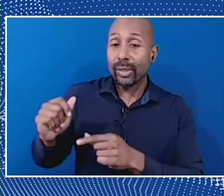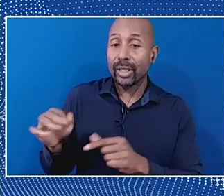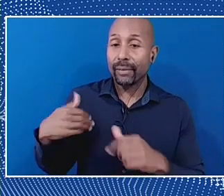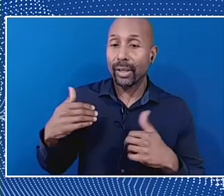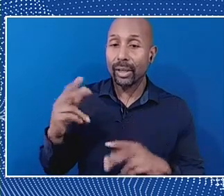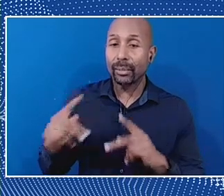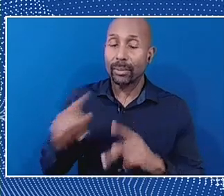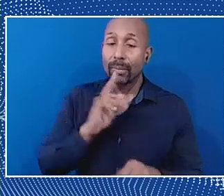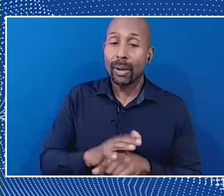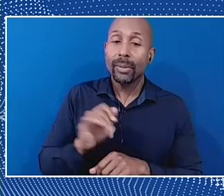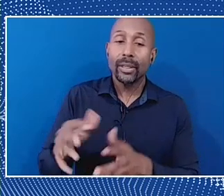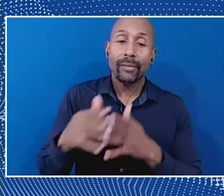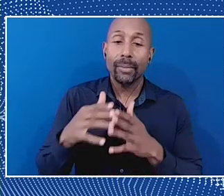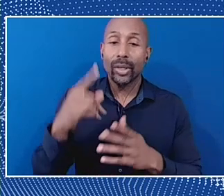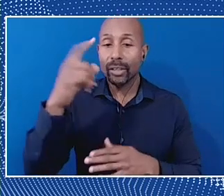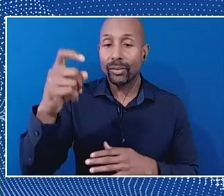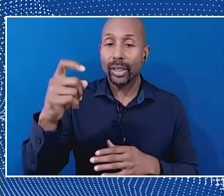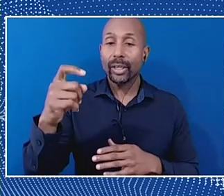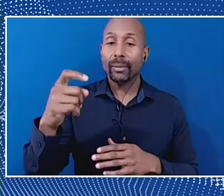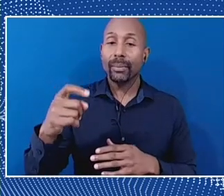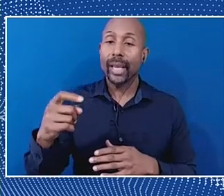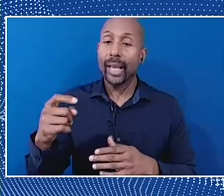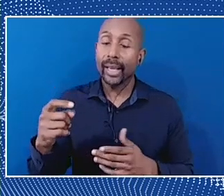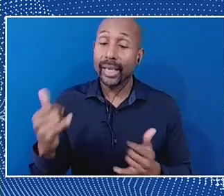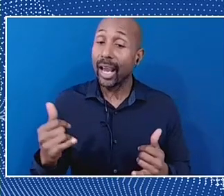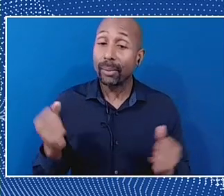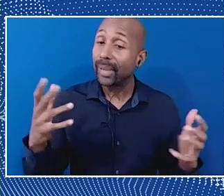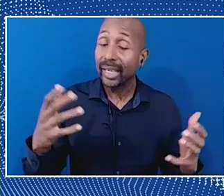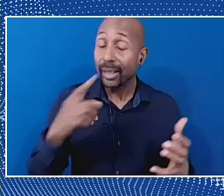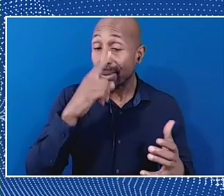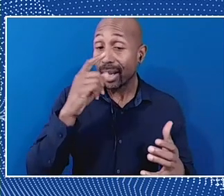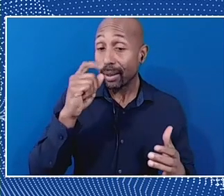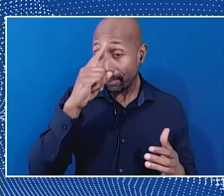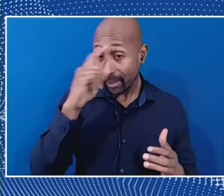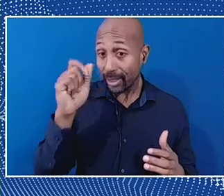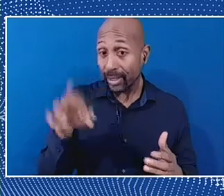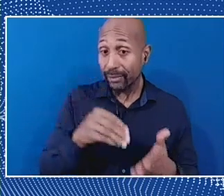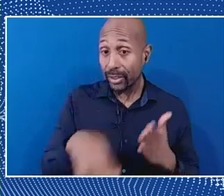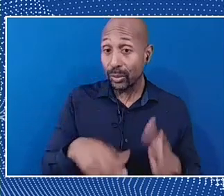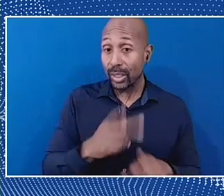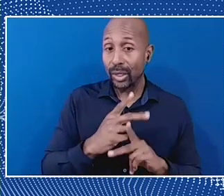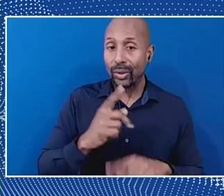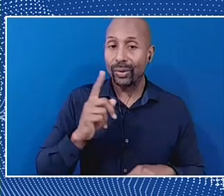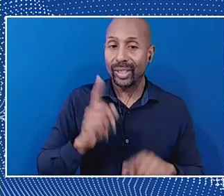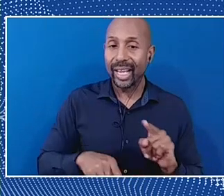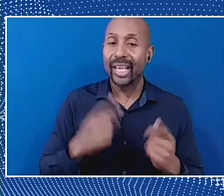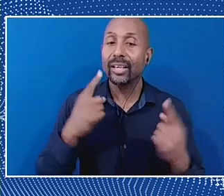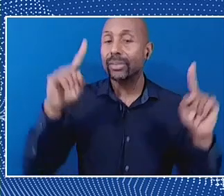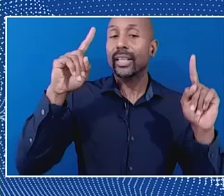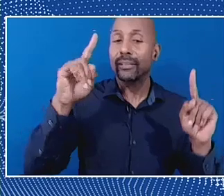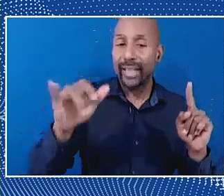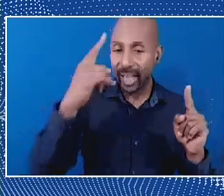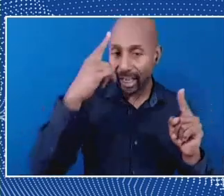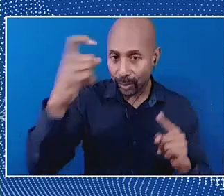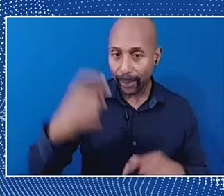strong step in the right direction, and we are encouraged to see that the proposal grants the Secretary the authority to provide immediate and automatic relief for